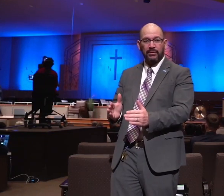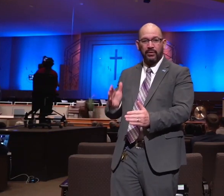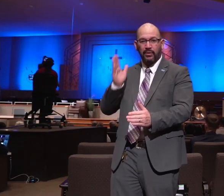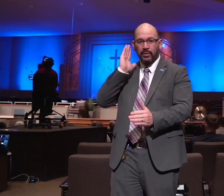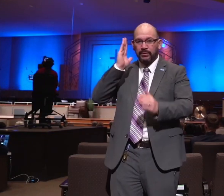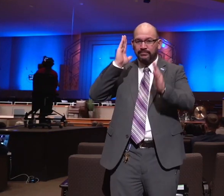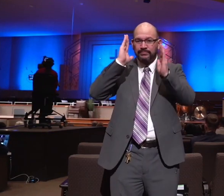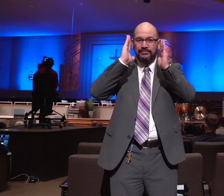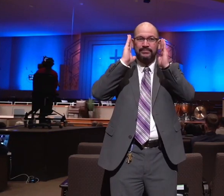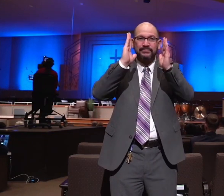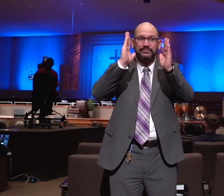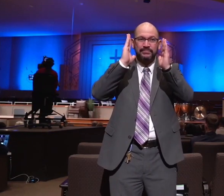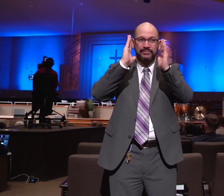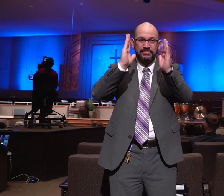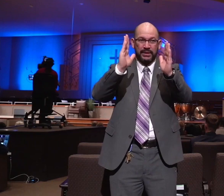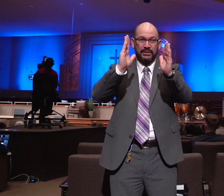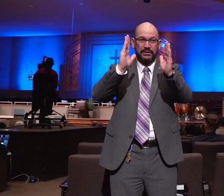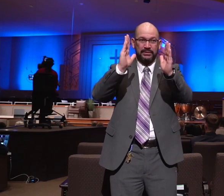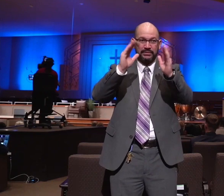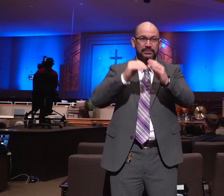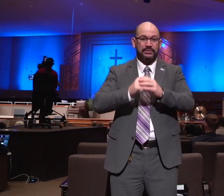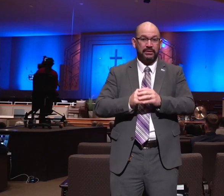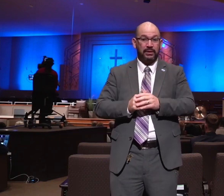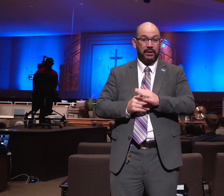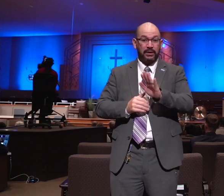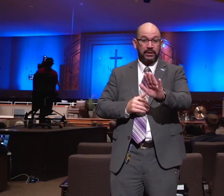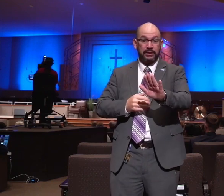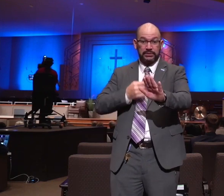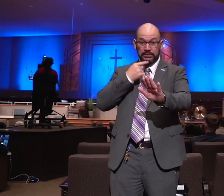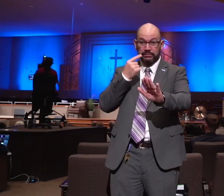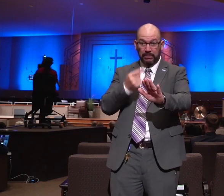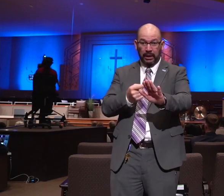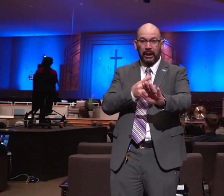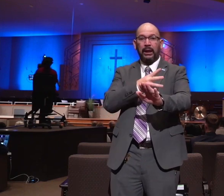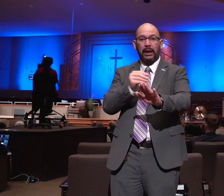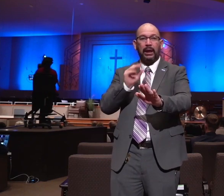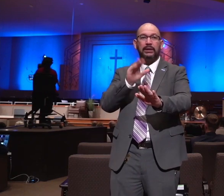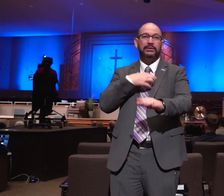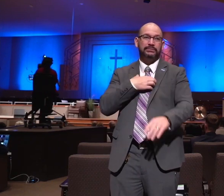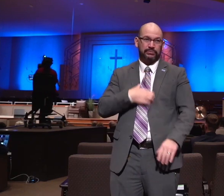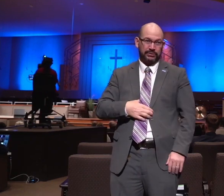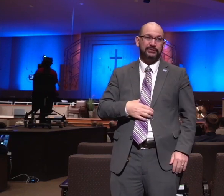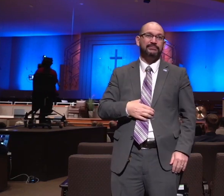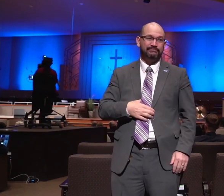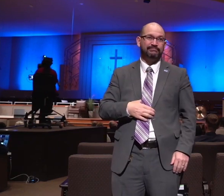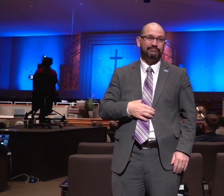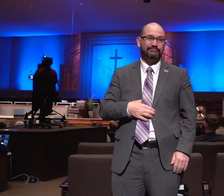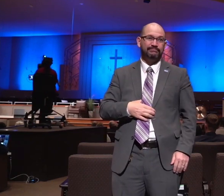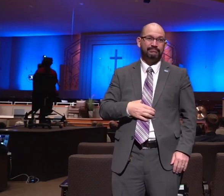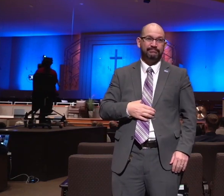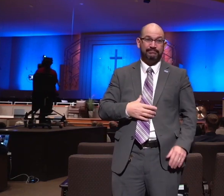than obey the commands of the leader